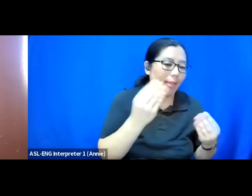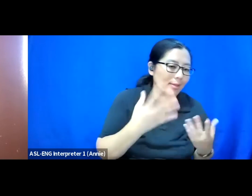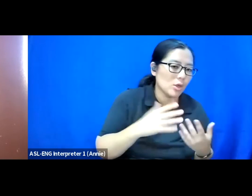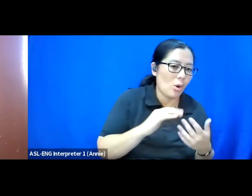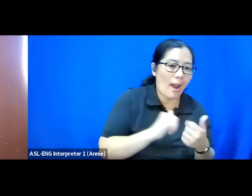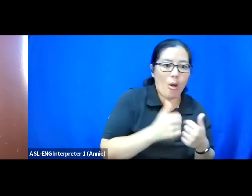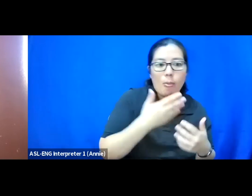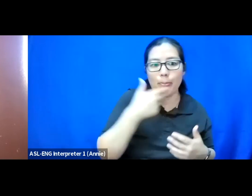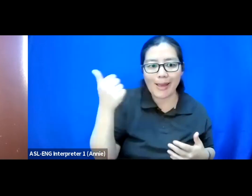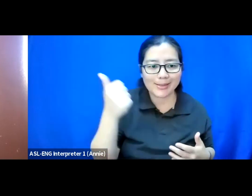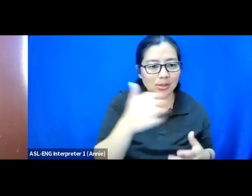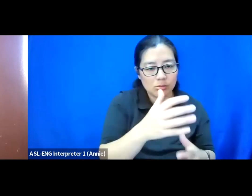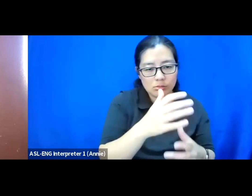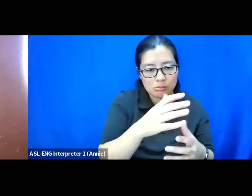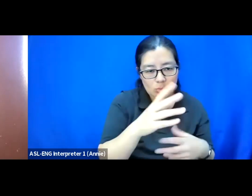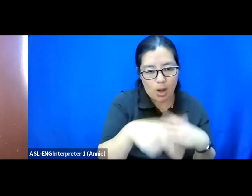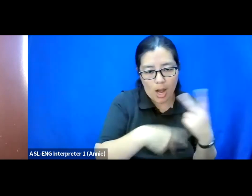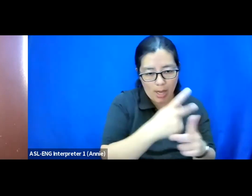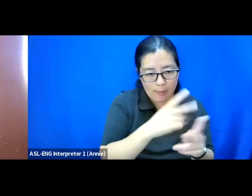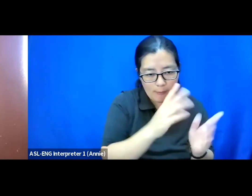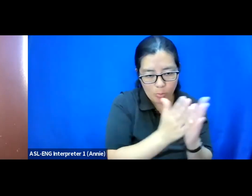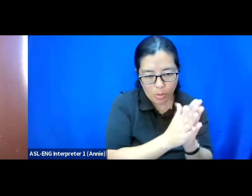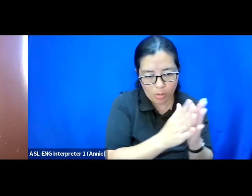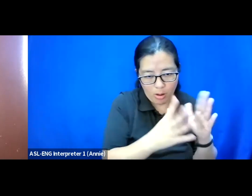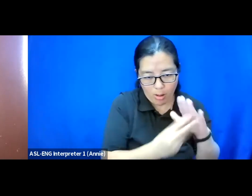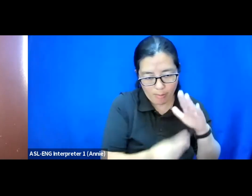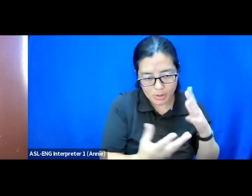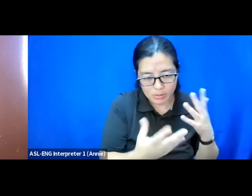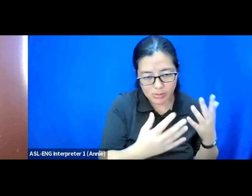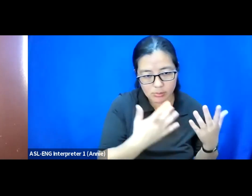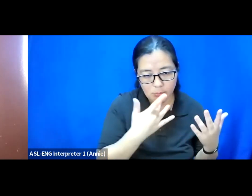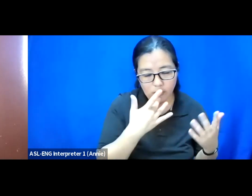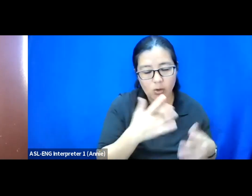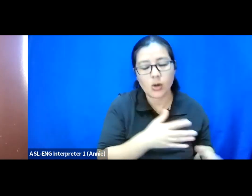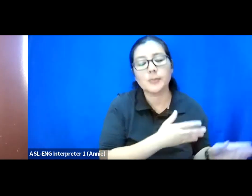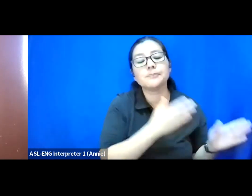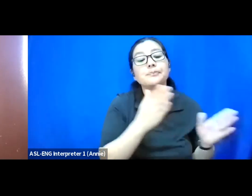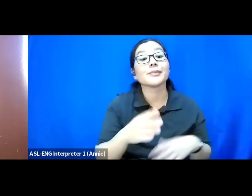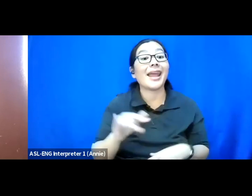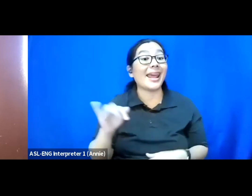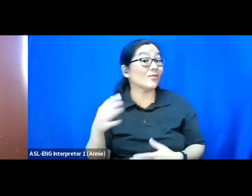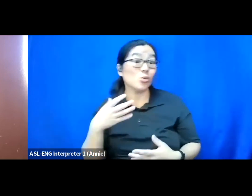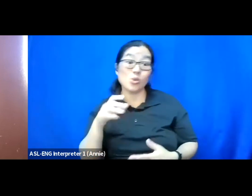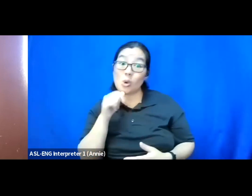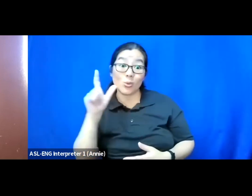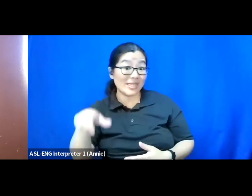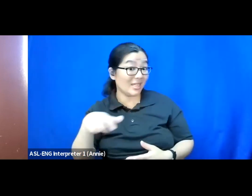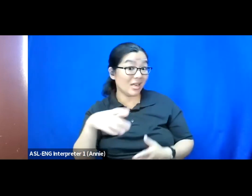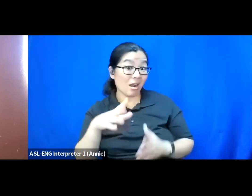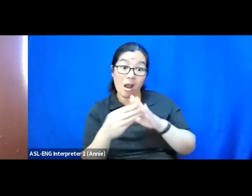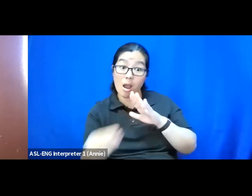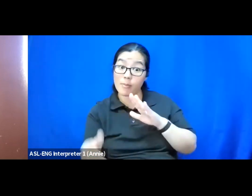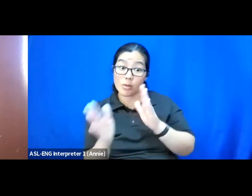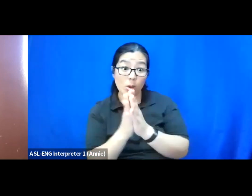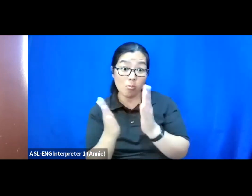We'll share this video as soon as it's available. It will take us a little bit to get the captions available.